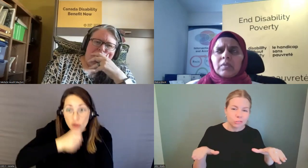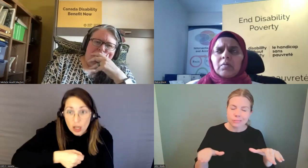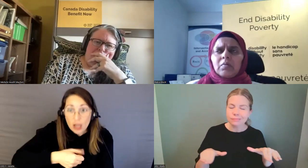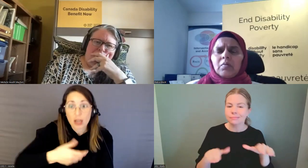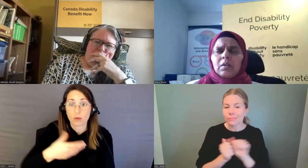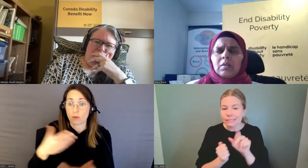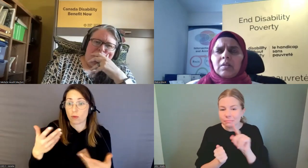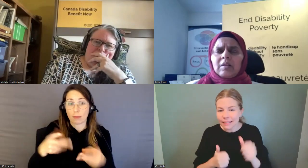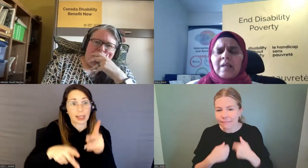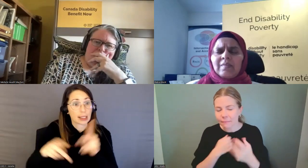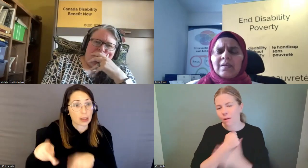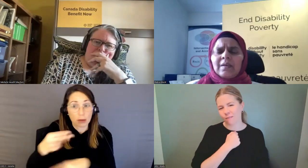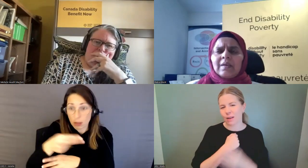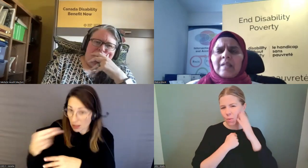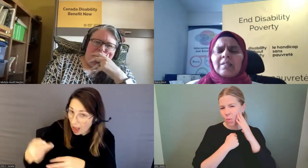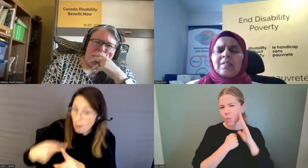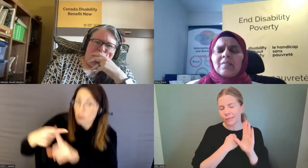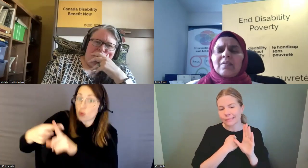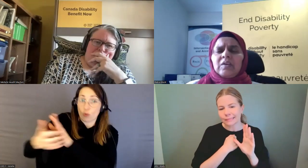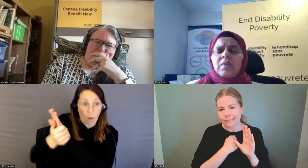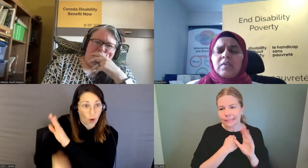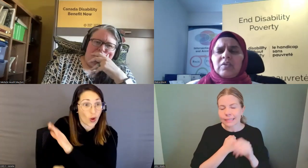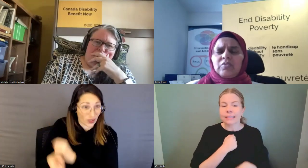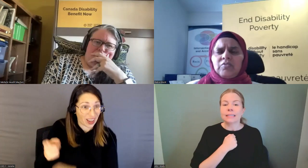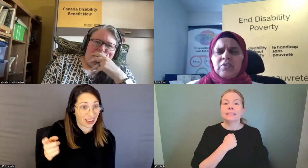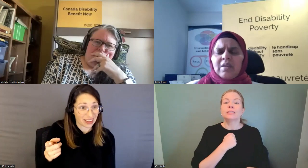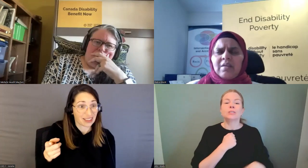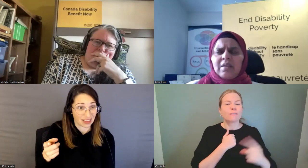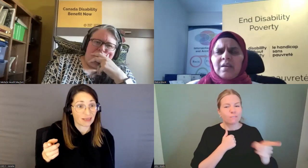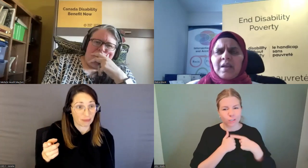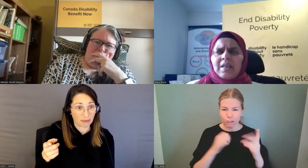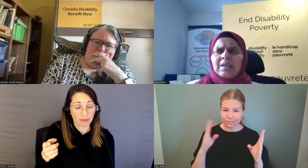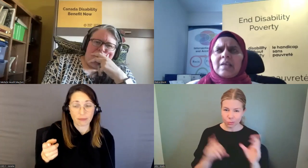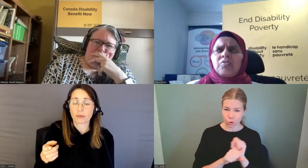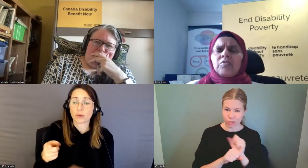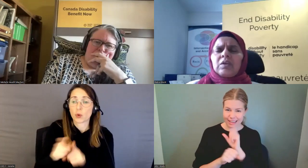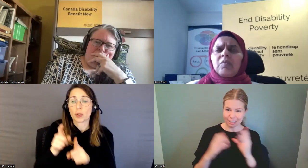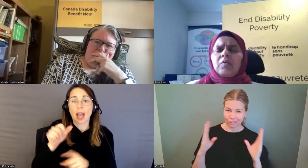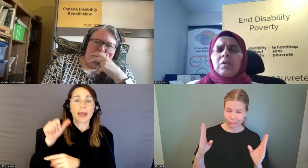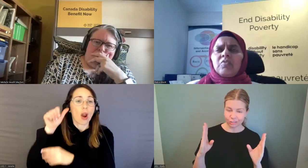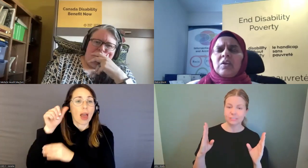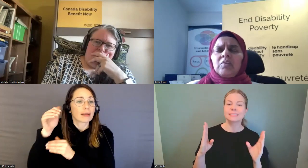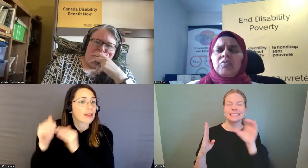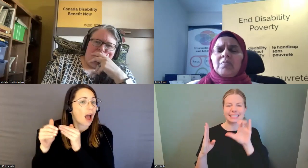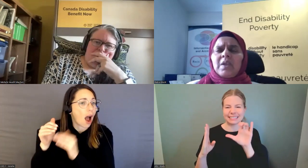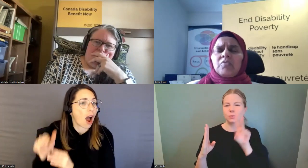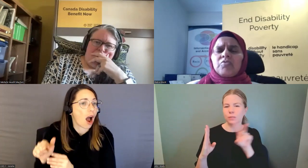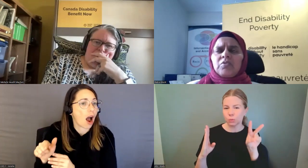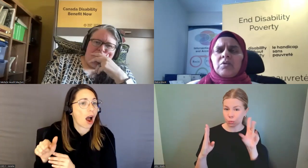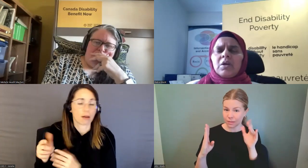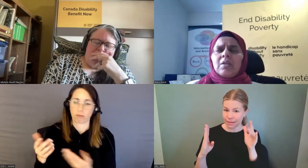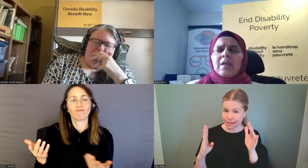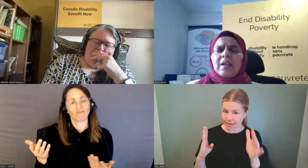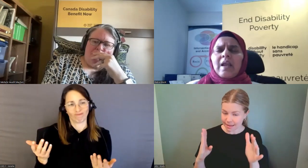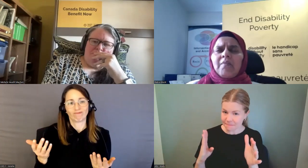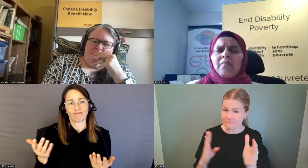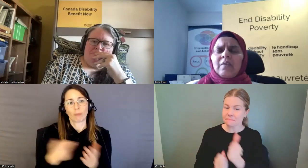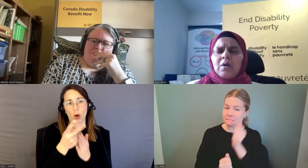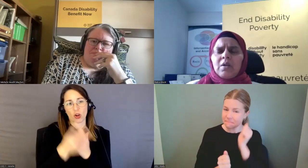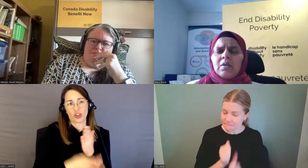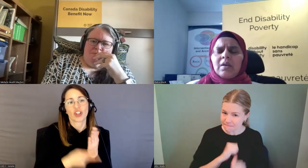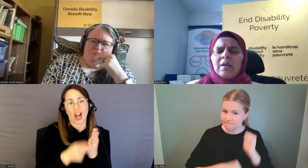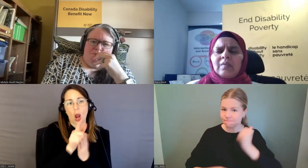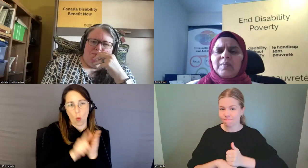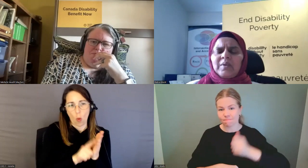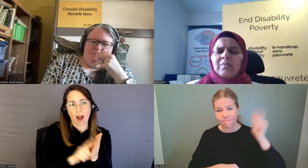LET'S GET BILL C-22 DONE AND THE JOURNEY WILL CONTINUE TO MAKE SURE THAT EVERYONE EXPERIENCING